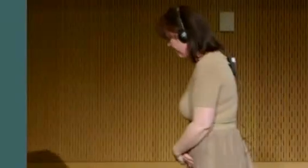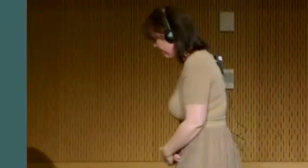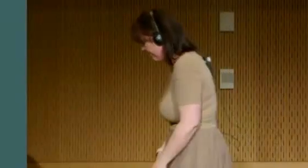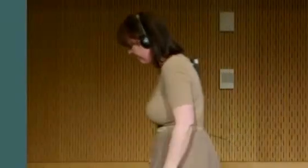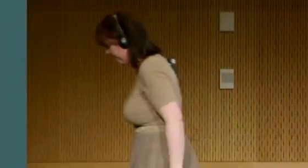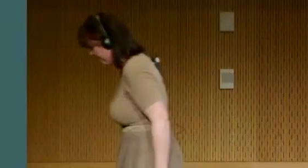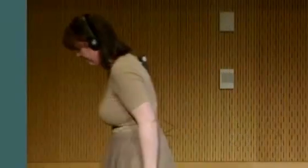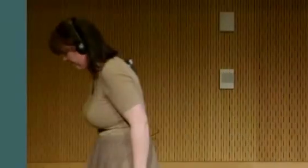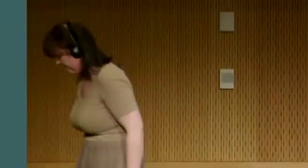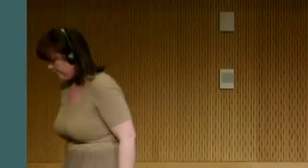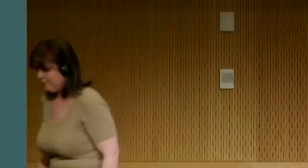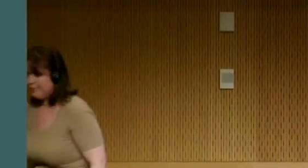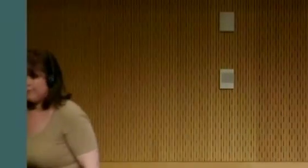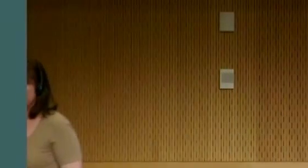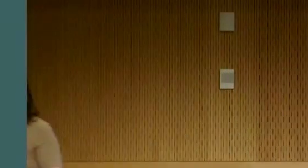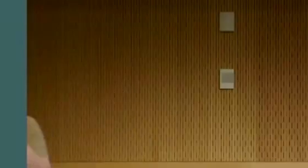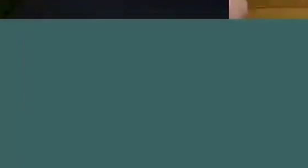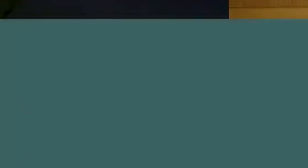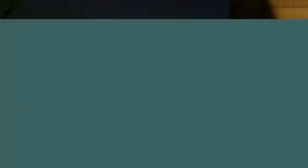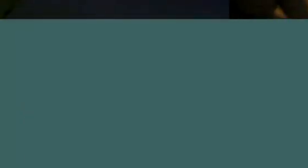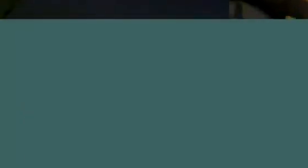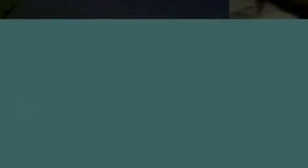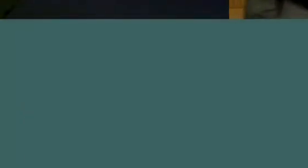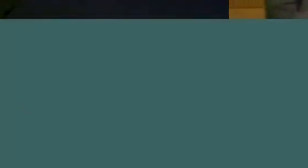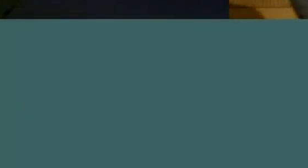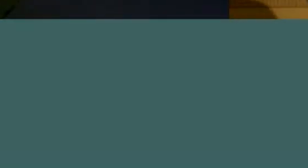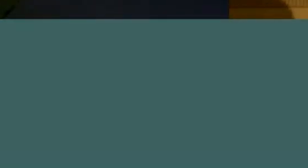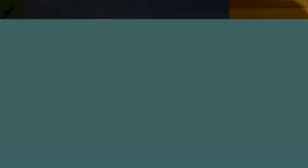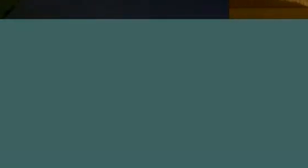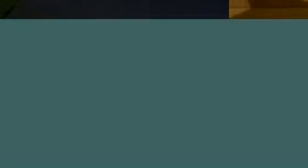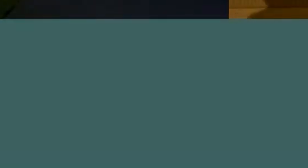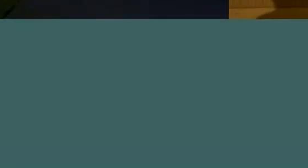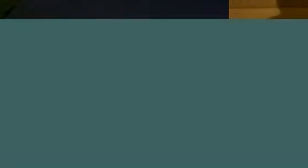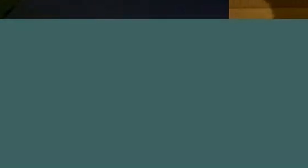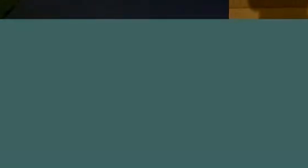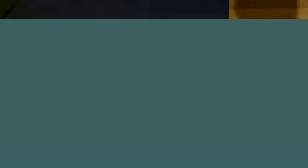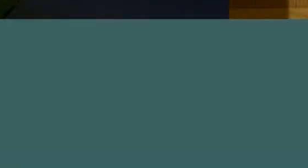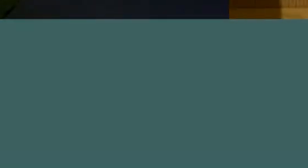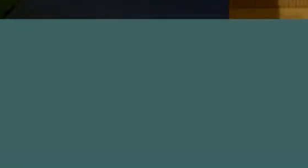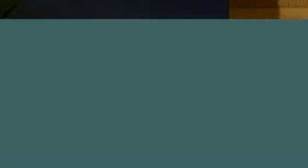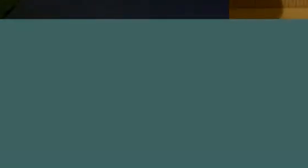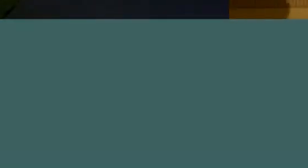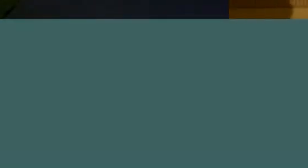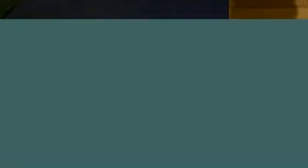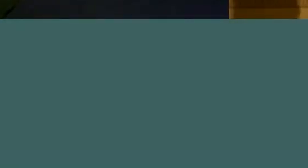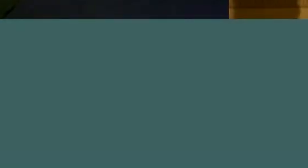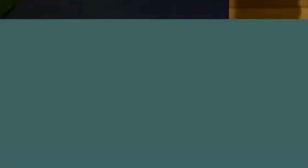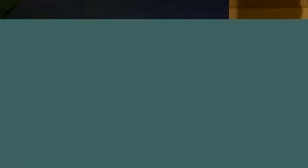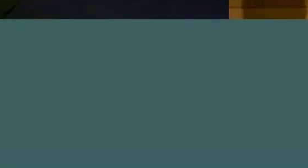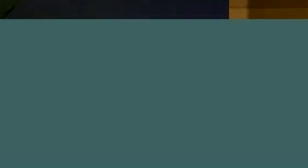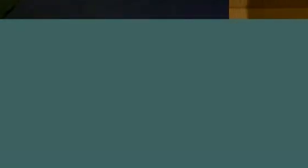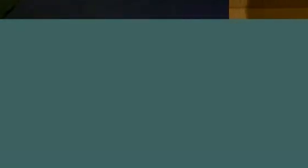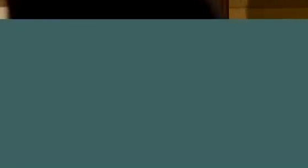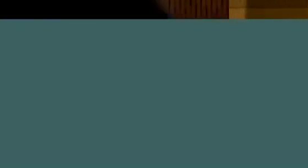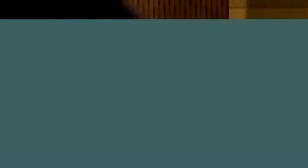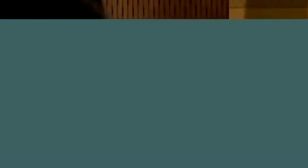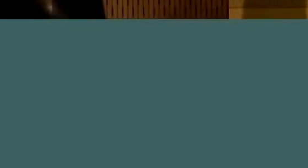(Erica): Thanks so much Lisa and thanks for sticking to time as well. Everyone's been doing